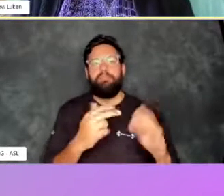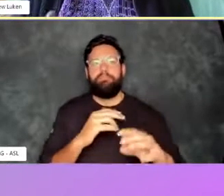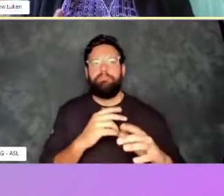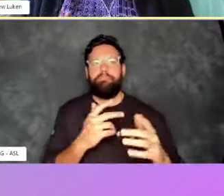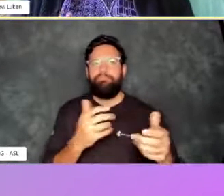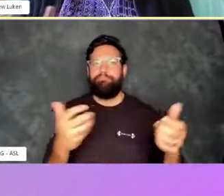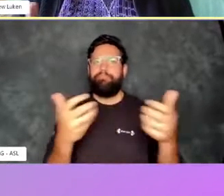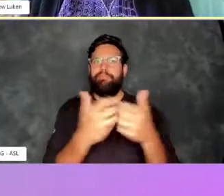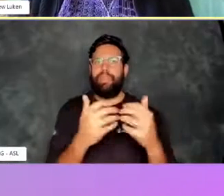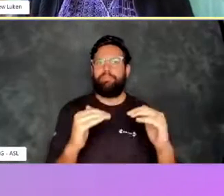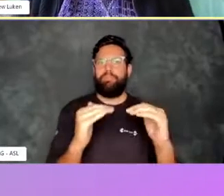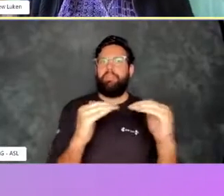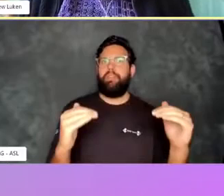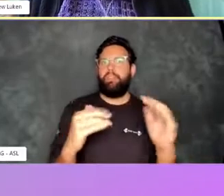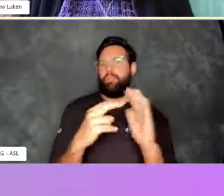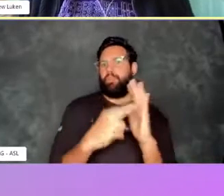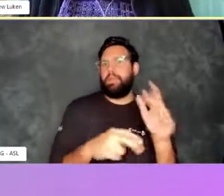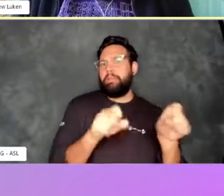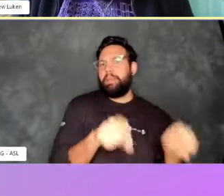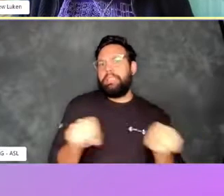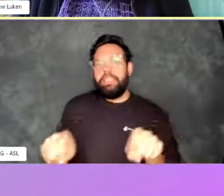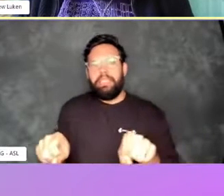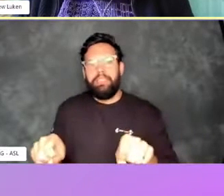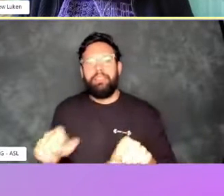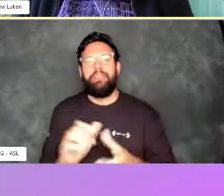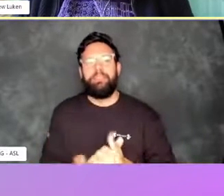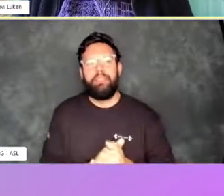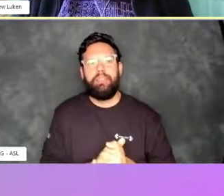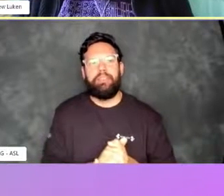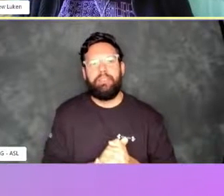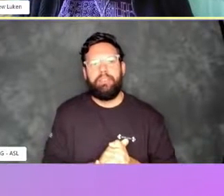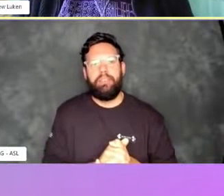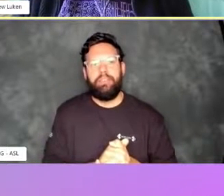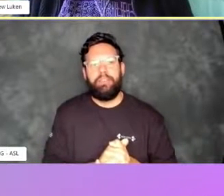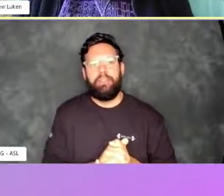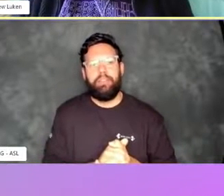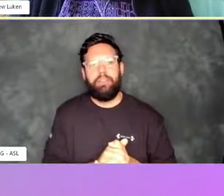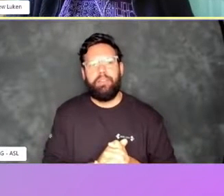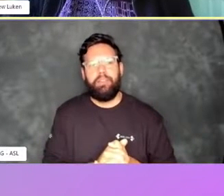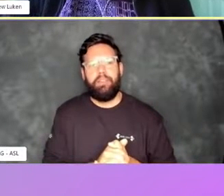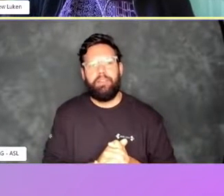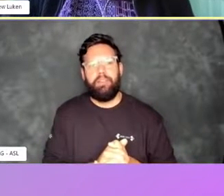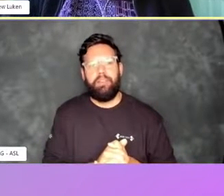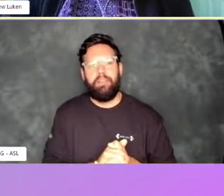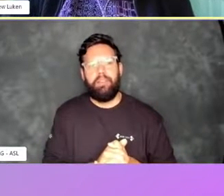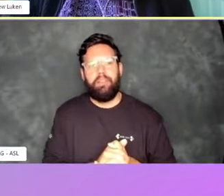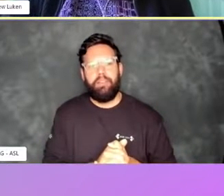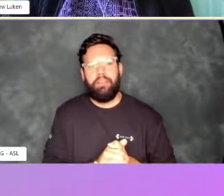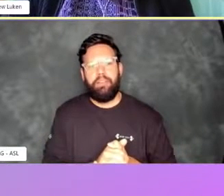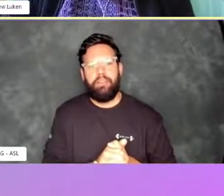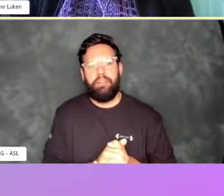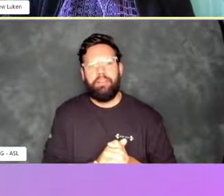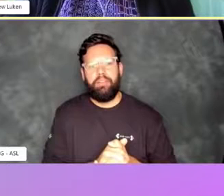together. Color contrast. Readability, reading levels, and acronyms. Anything other